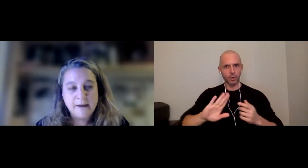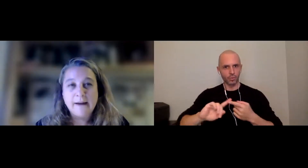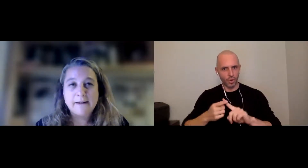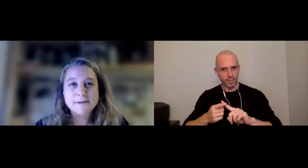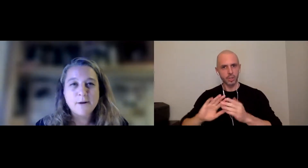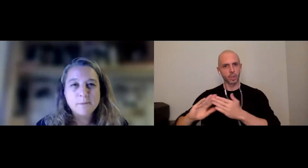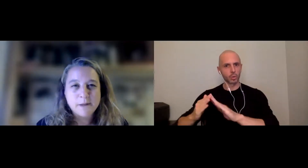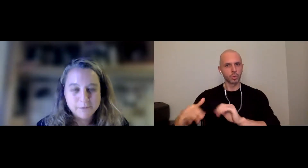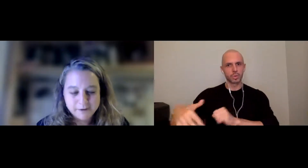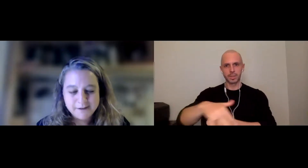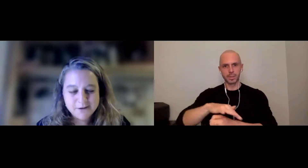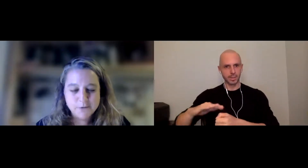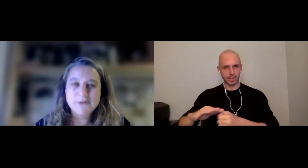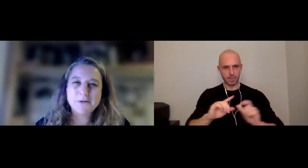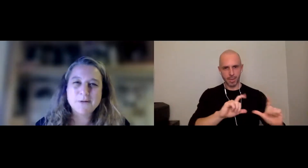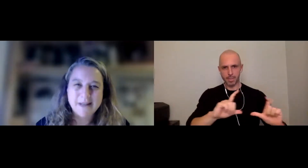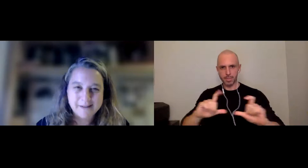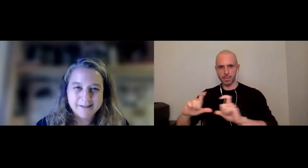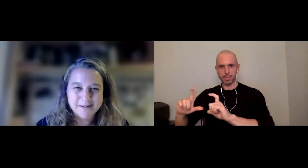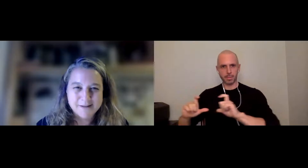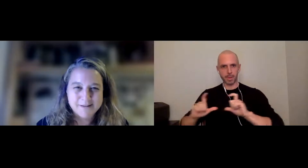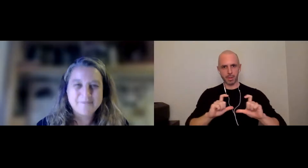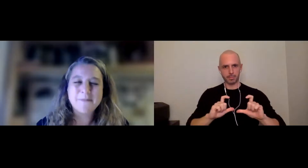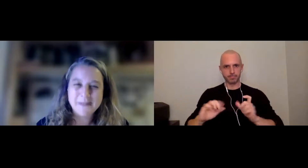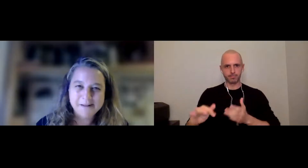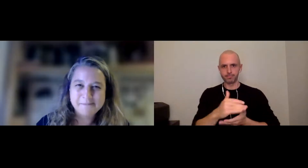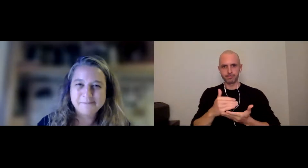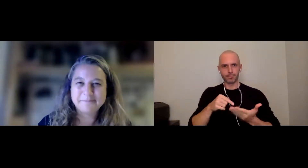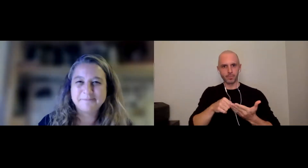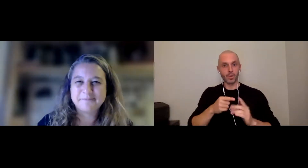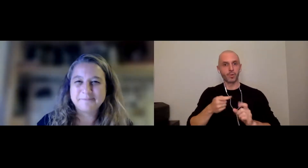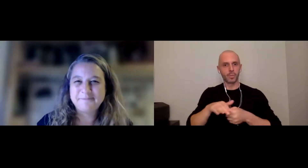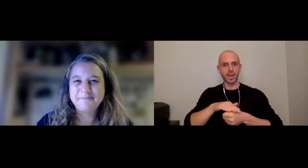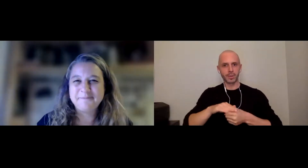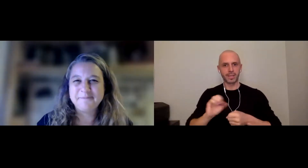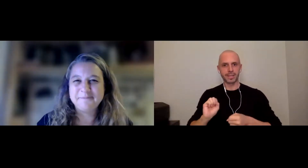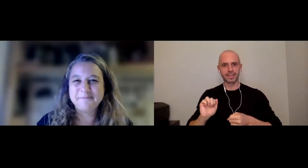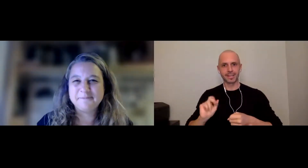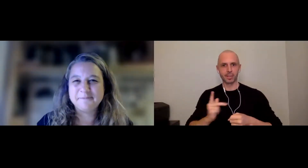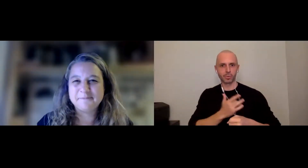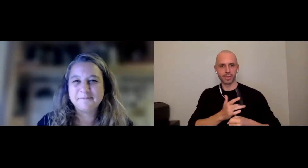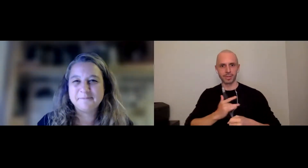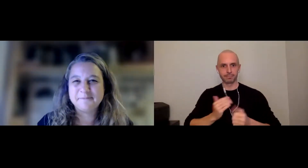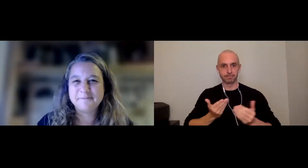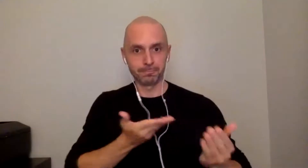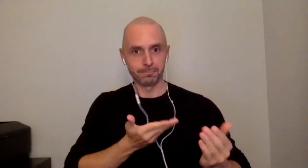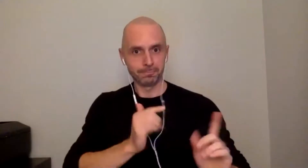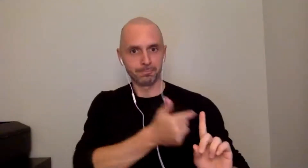It is now my privilege to introduce Dana Claxton, Dana.